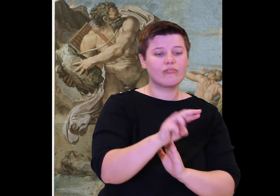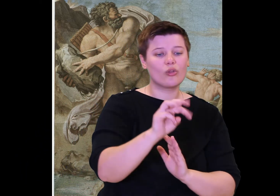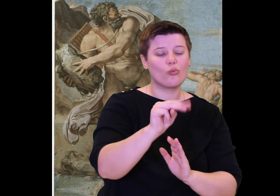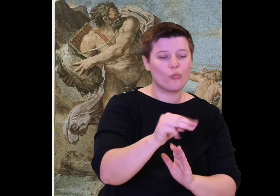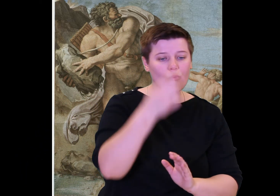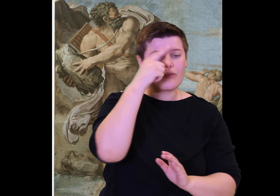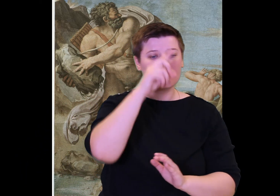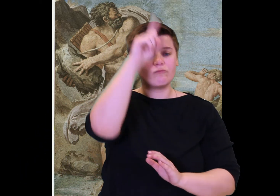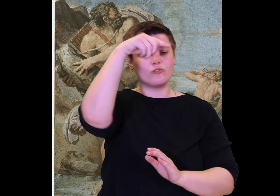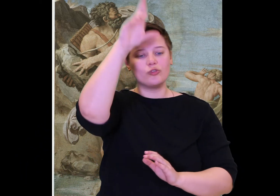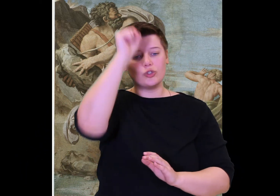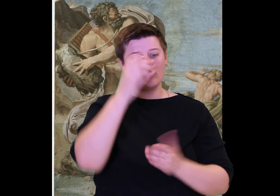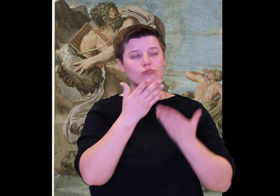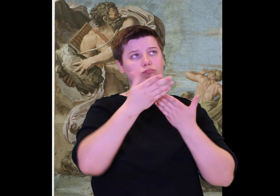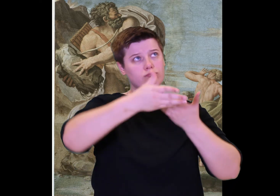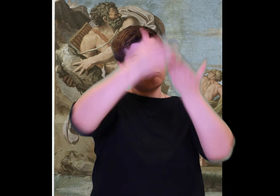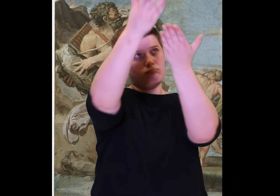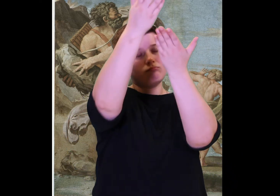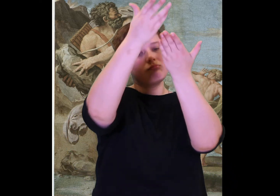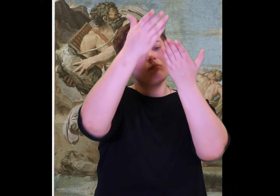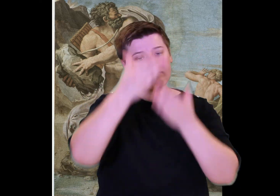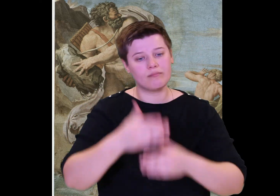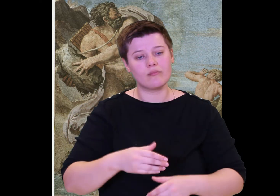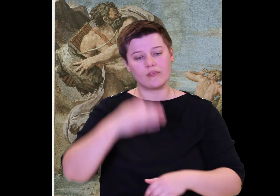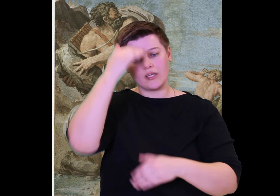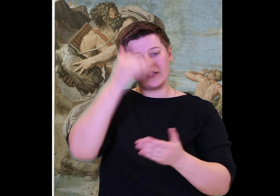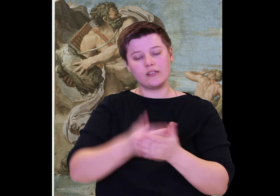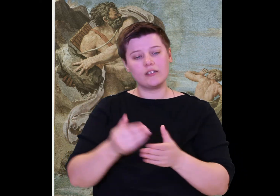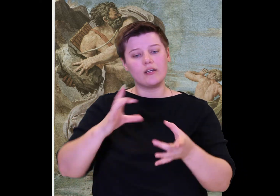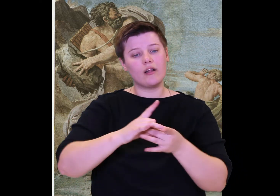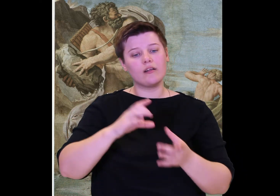and splashed into the sea;